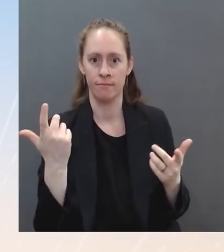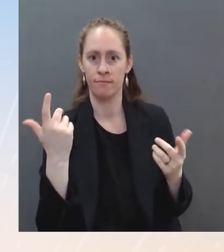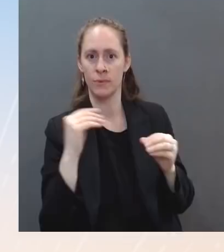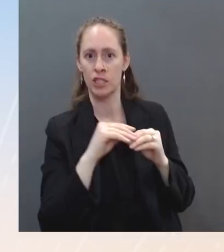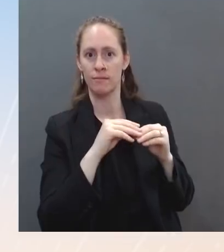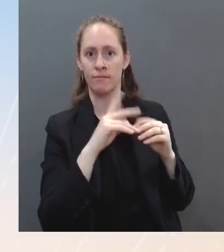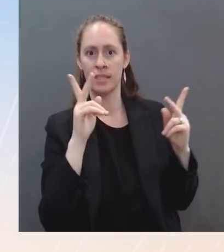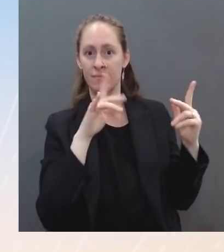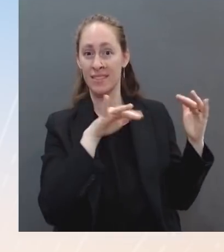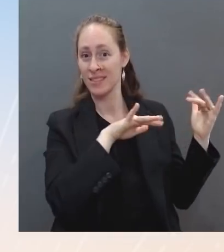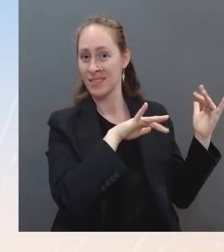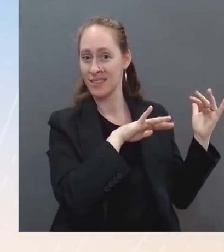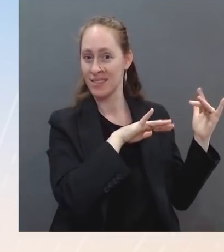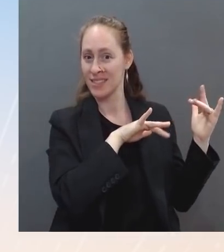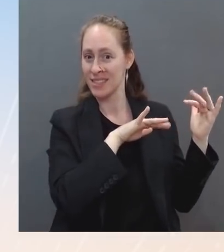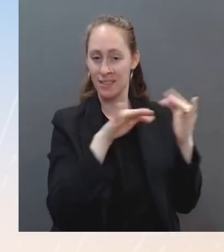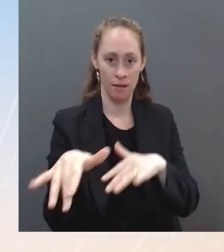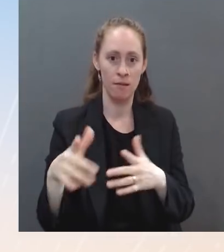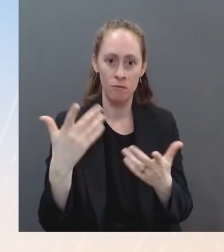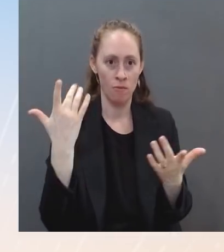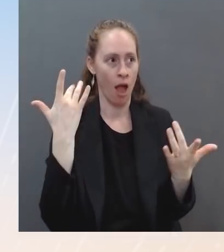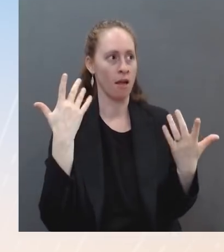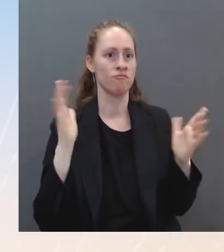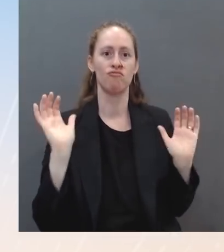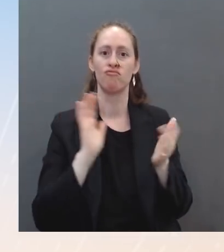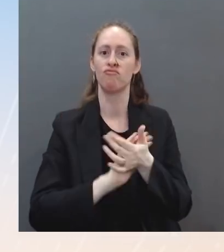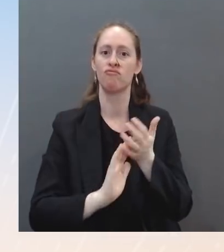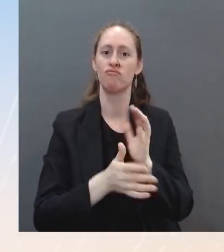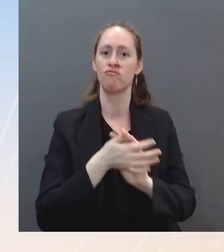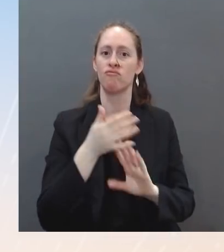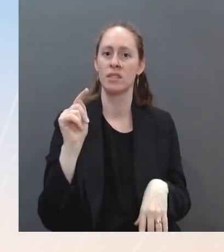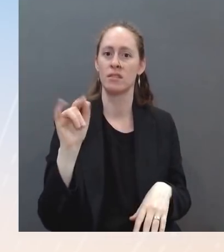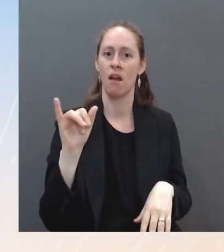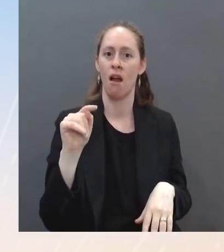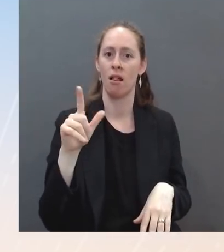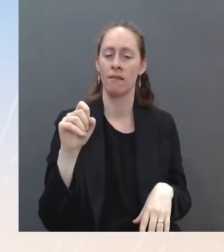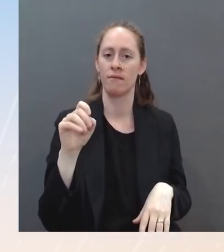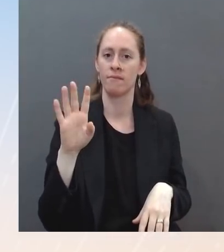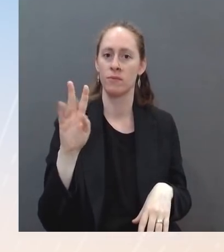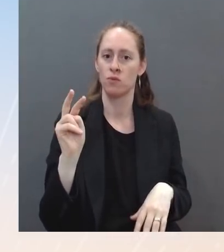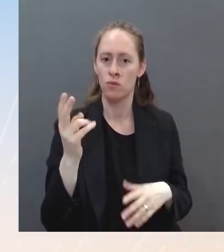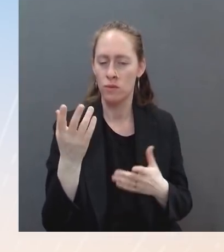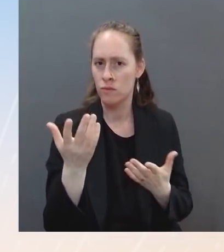What is the administration doing to not only alleviate those concerns from moderate Democrats --